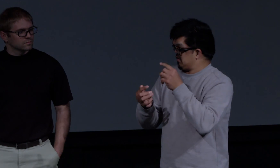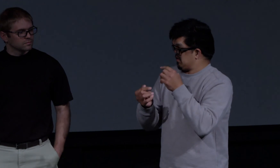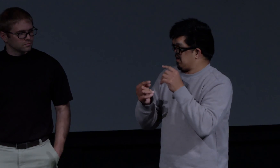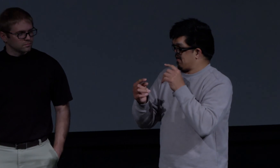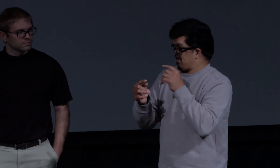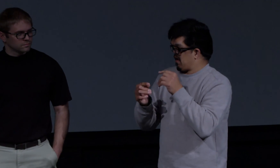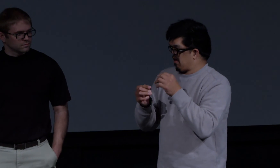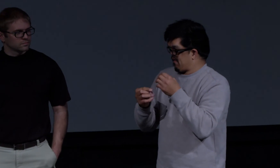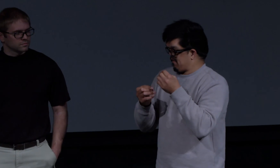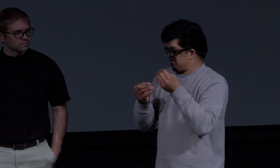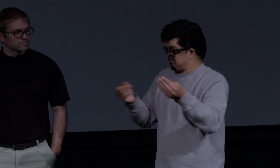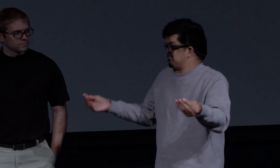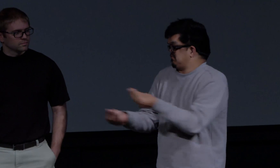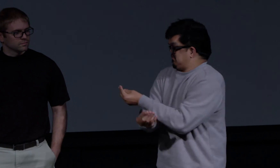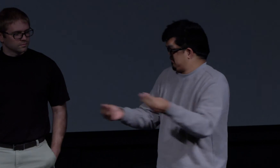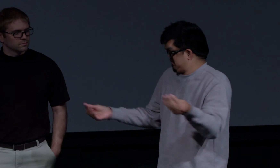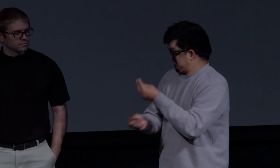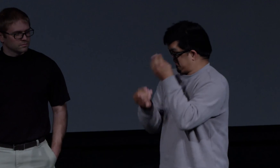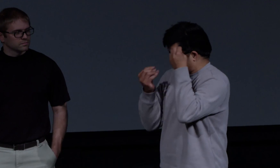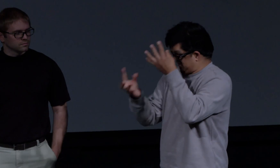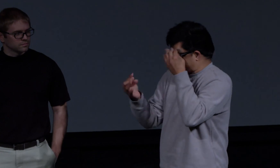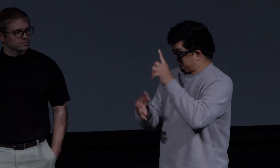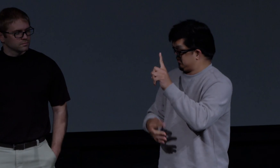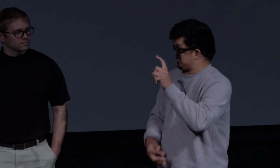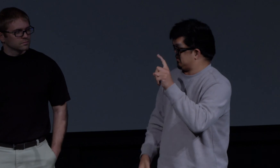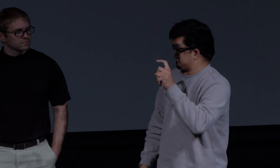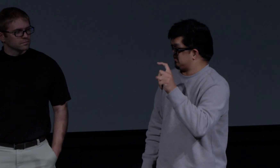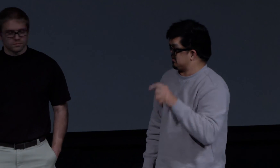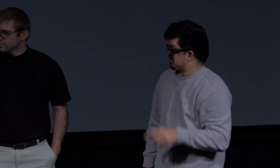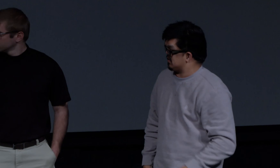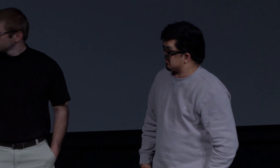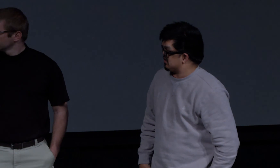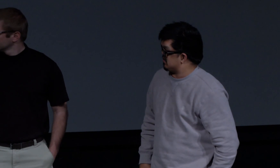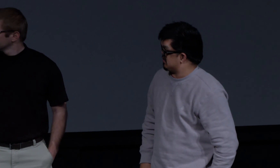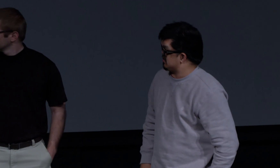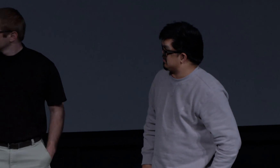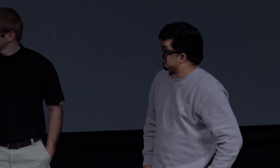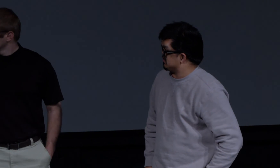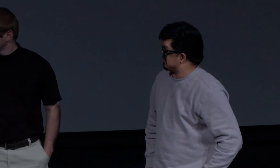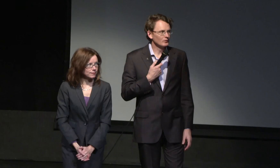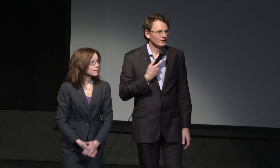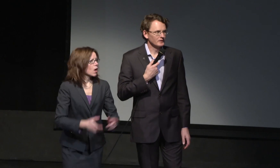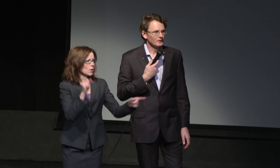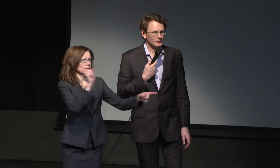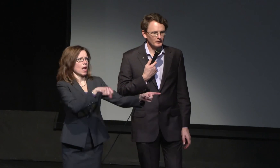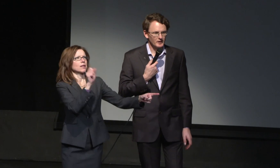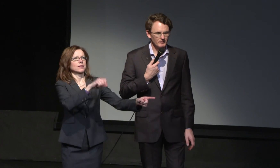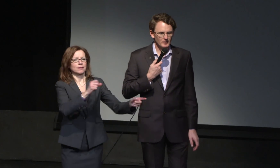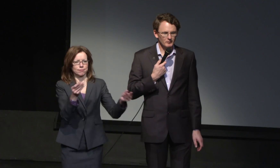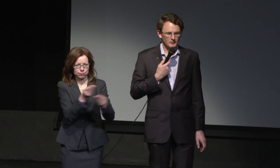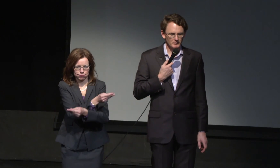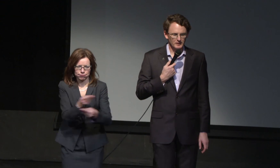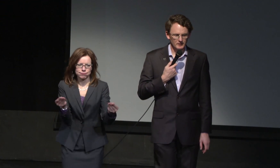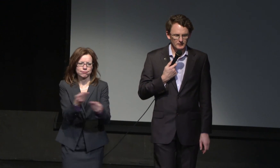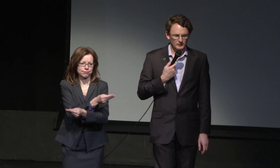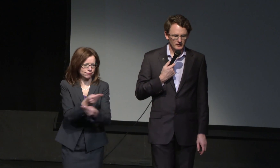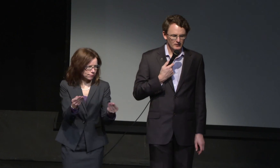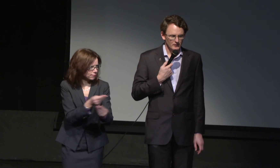And are these universities communicating with each other, sharing their data that they find? Absolutely, we have meetings every year